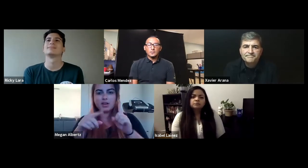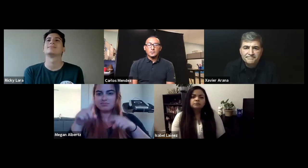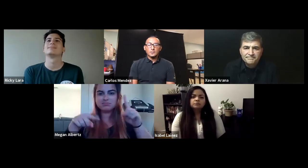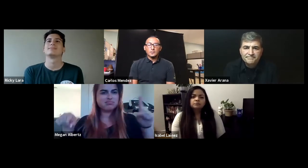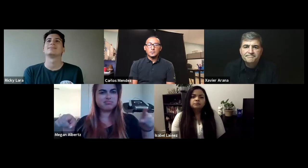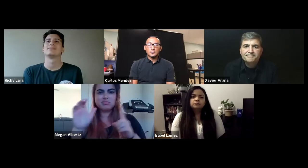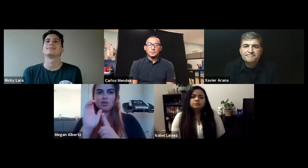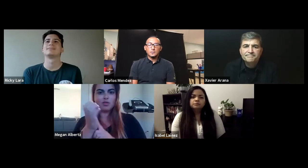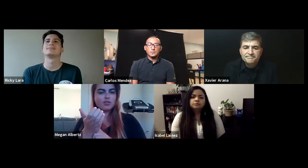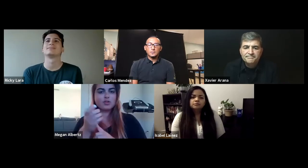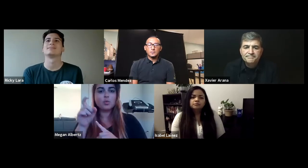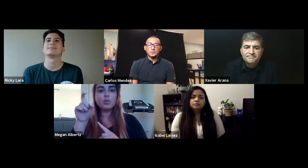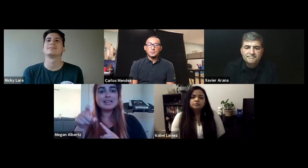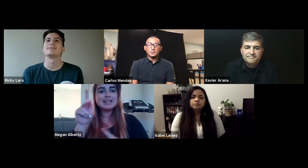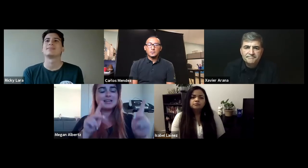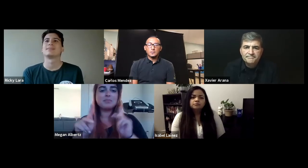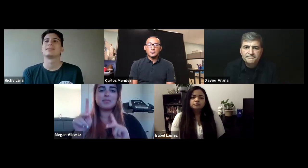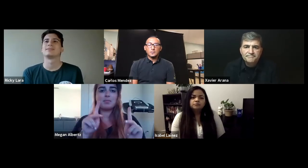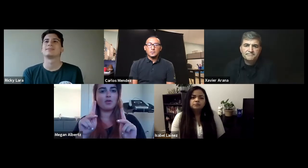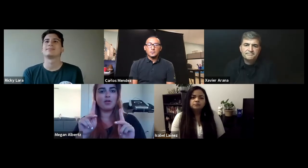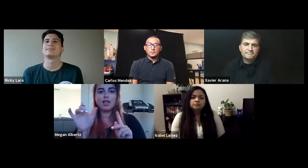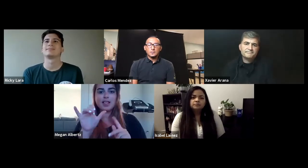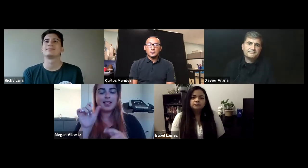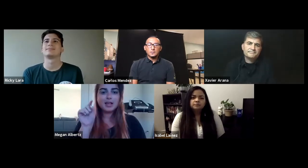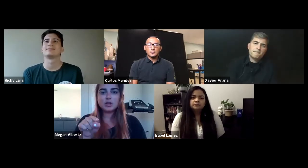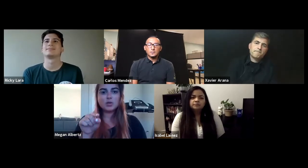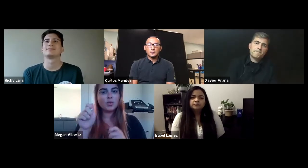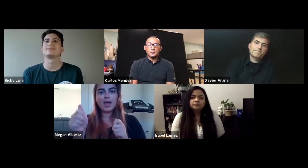who know the American culture, to know ASL.